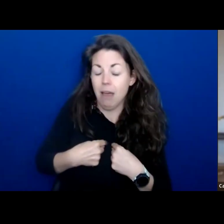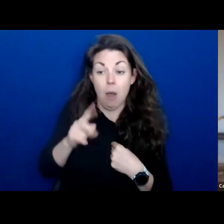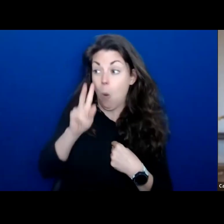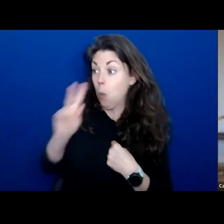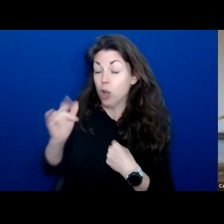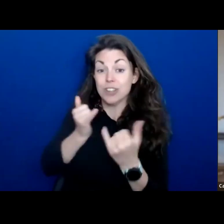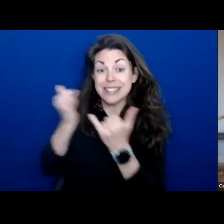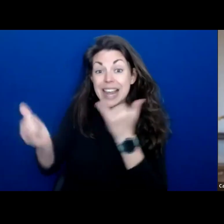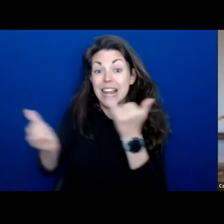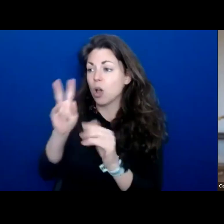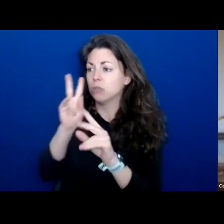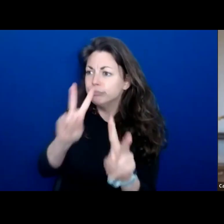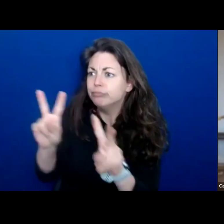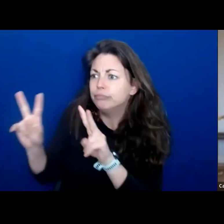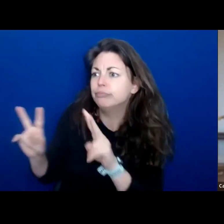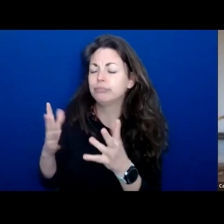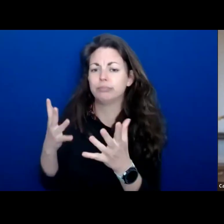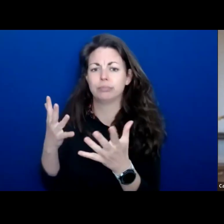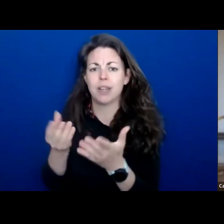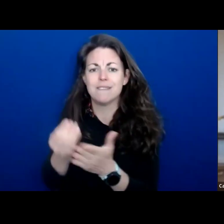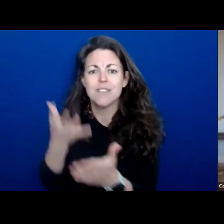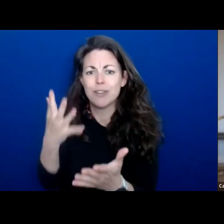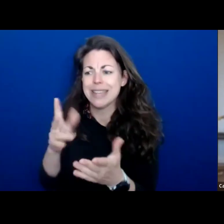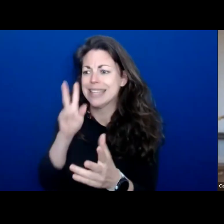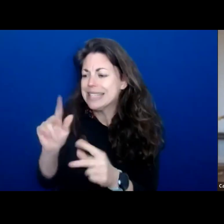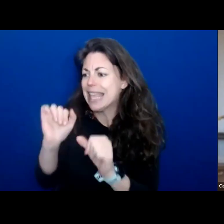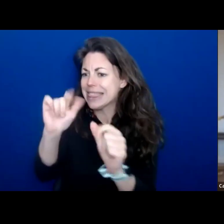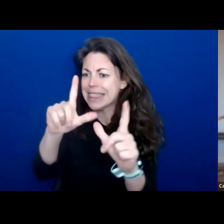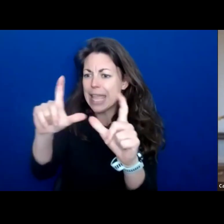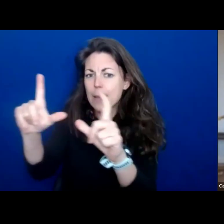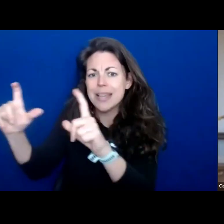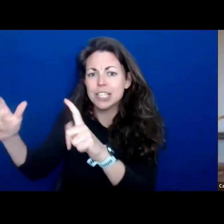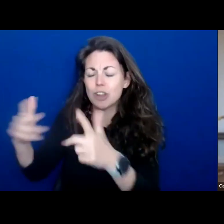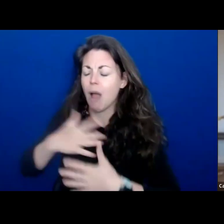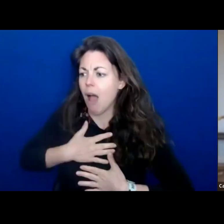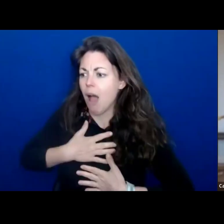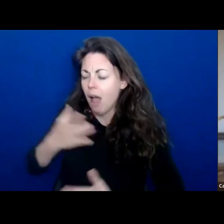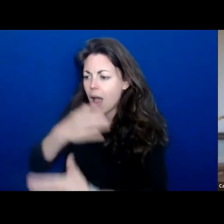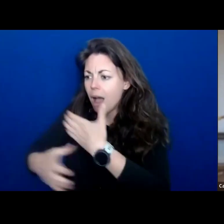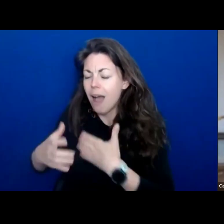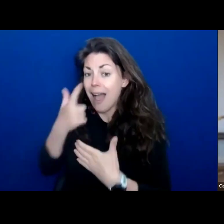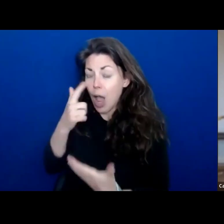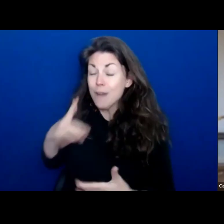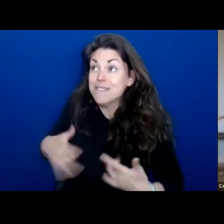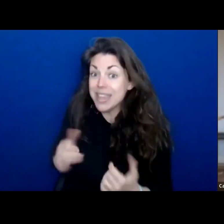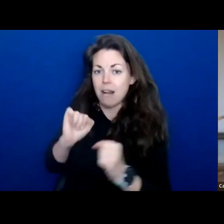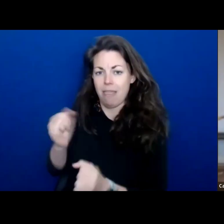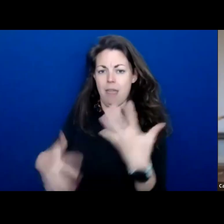and could feel the pain that I perceived from the images that I saw on the telly. And so I turned to my